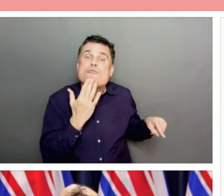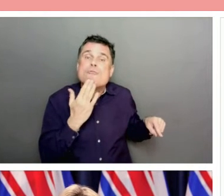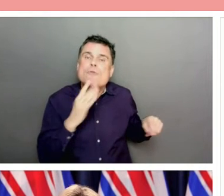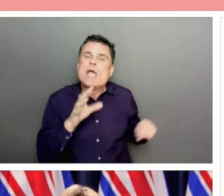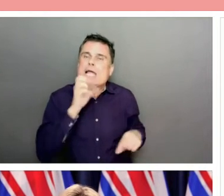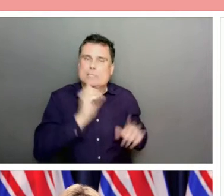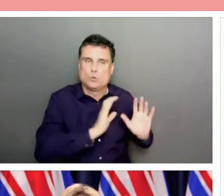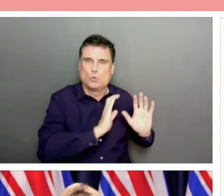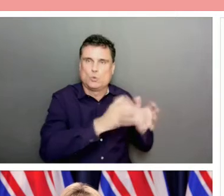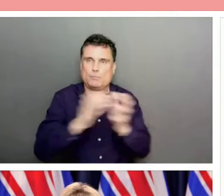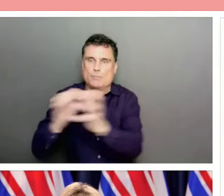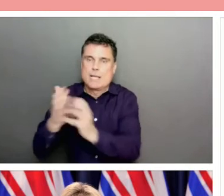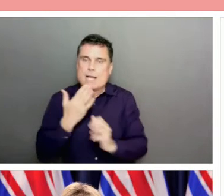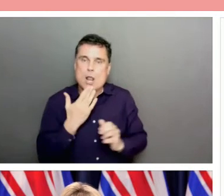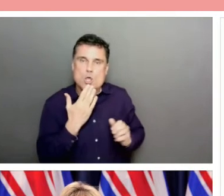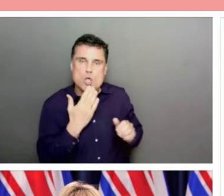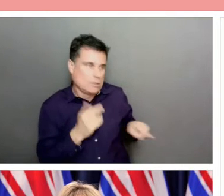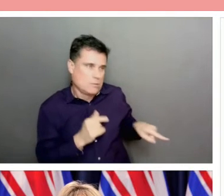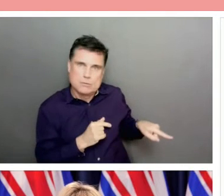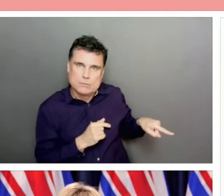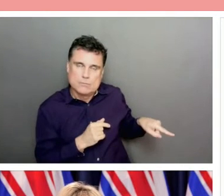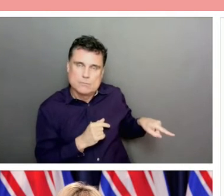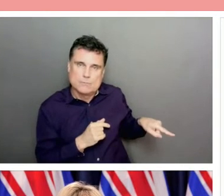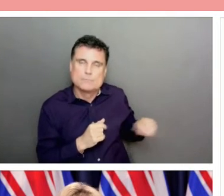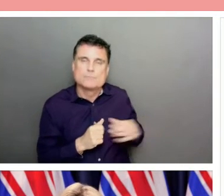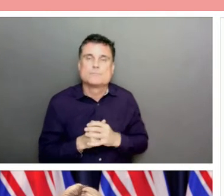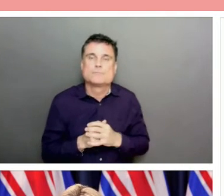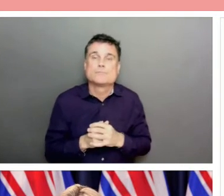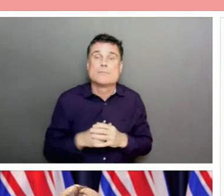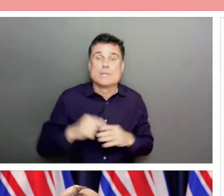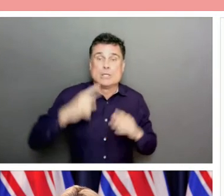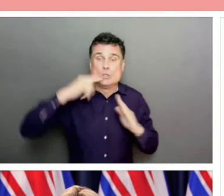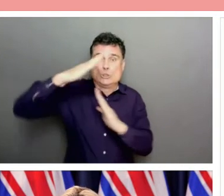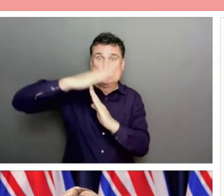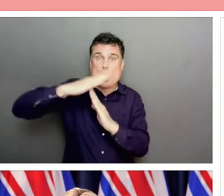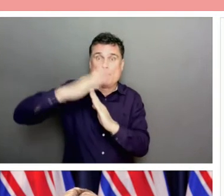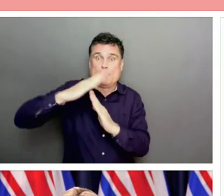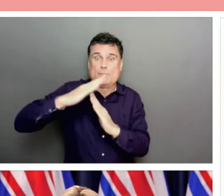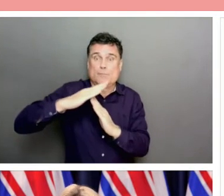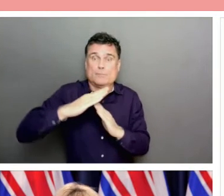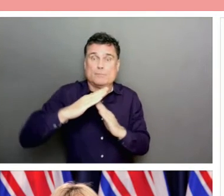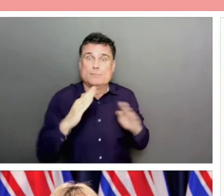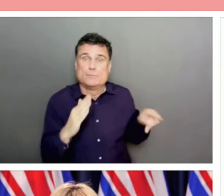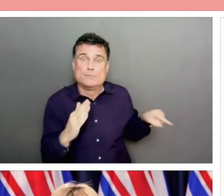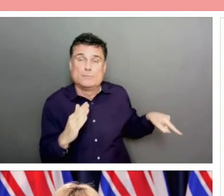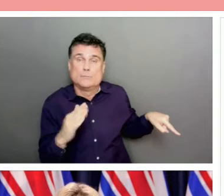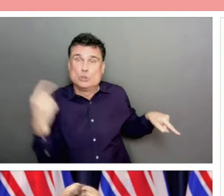What we can see is that the vast majority of cases, particularly in our